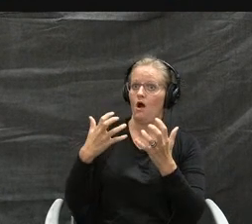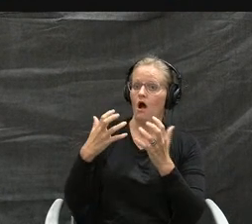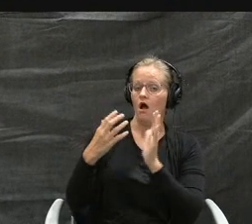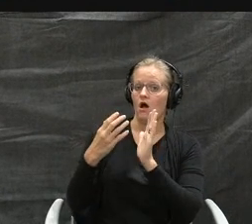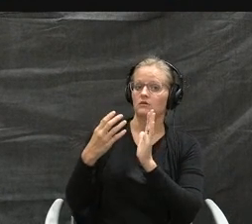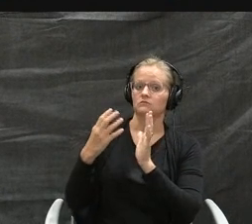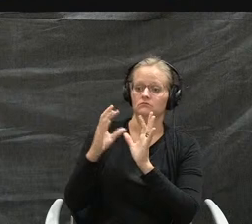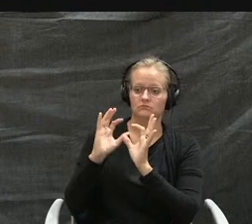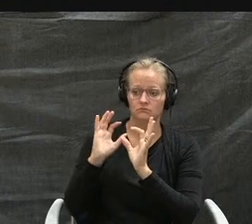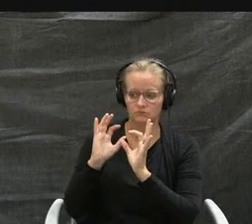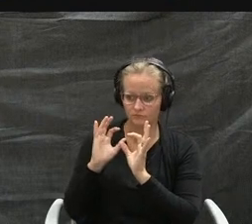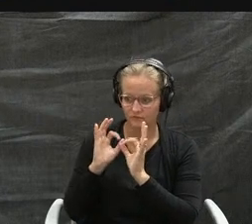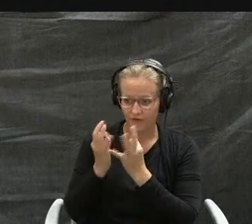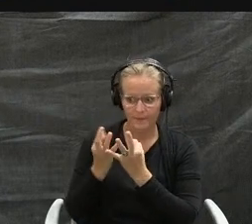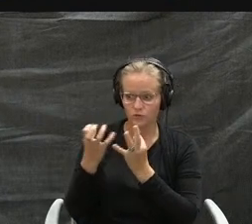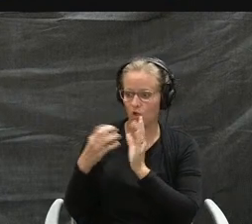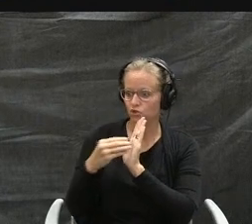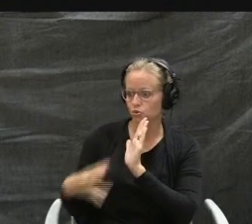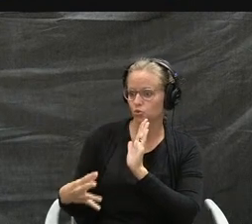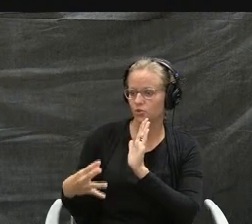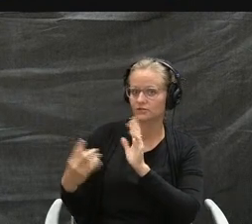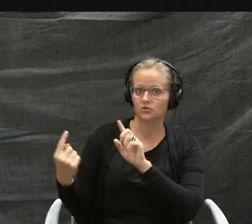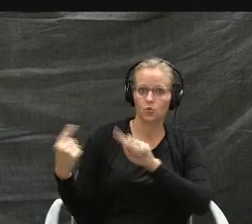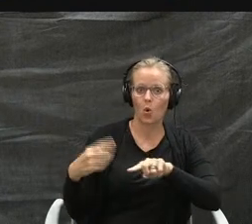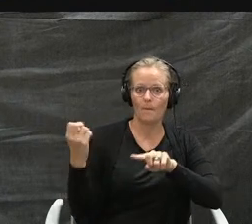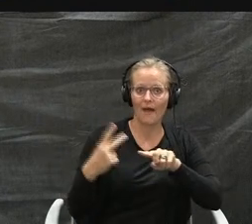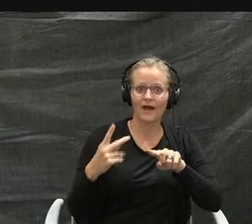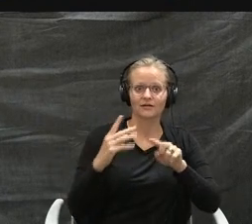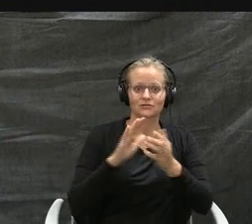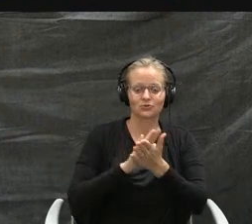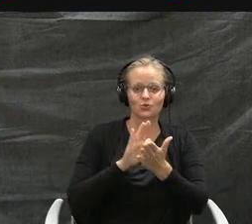listened to students talk about how, how badly they want to be